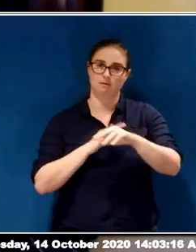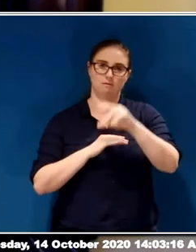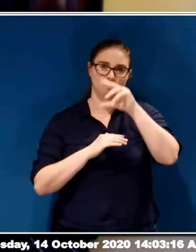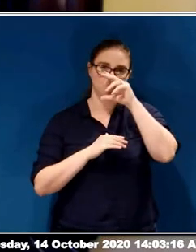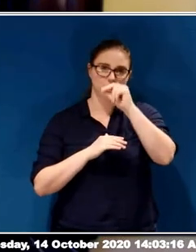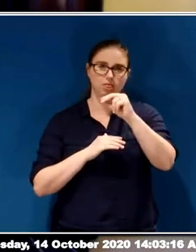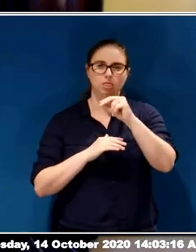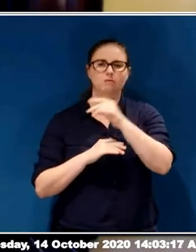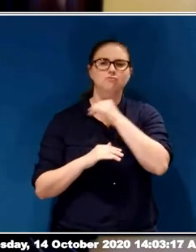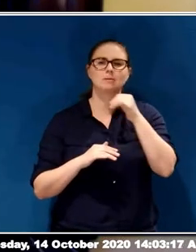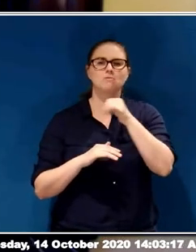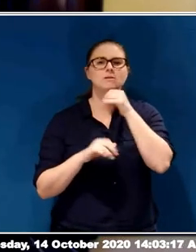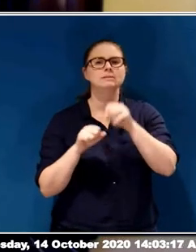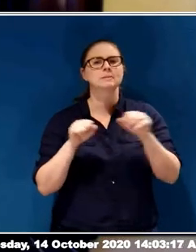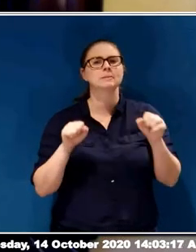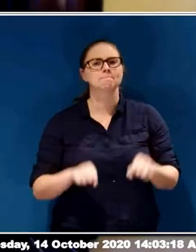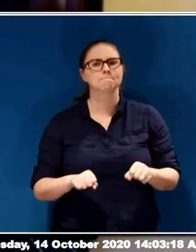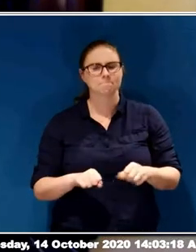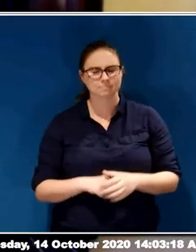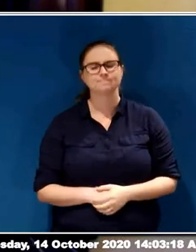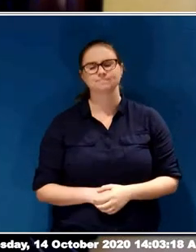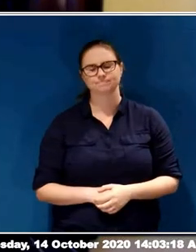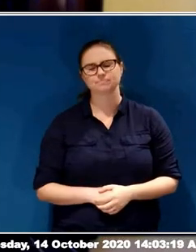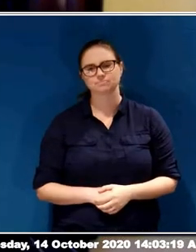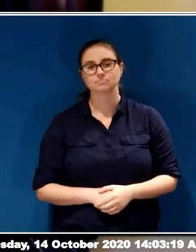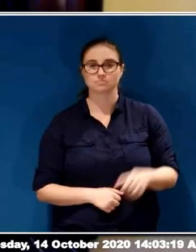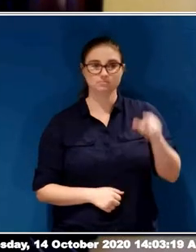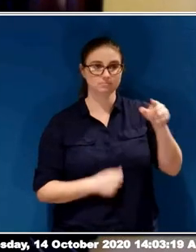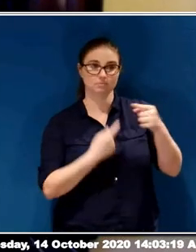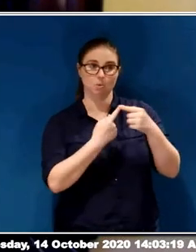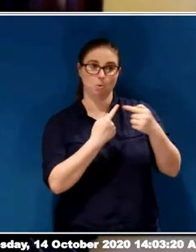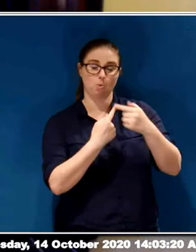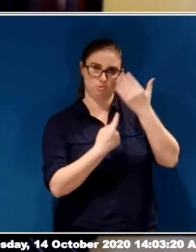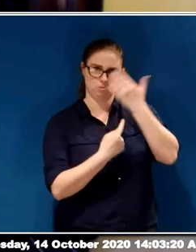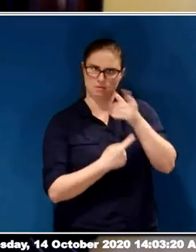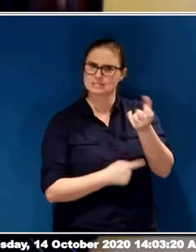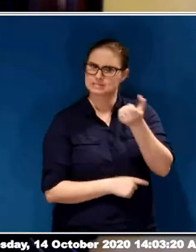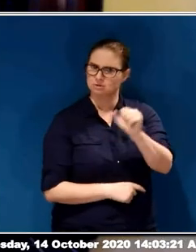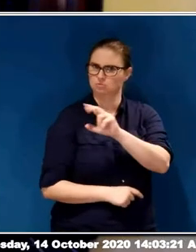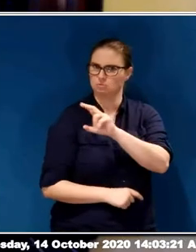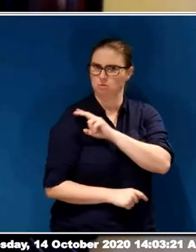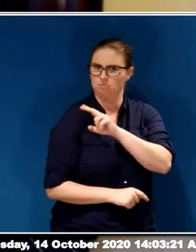responsible for their education, and when students went to these other